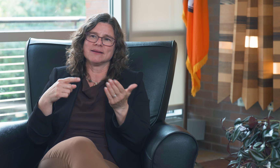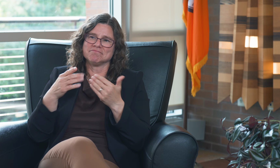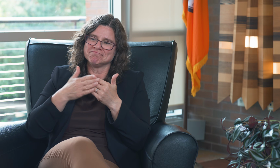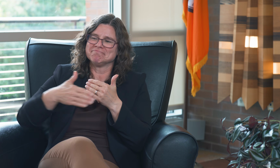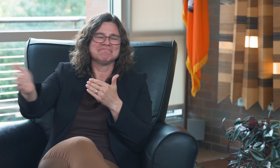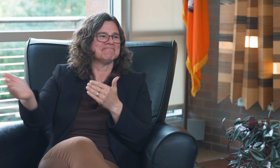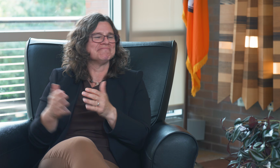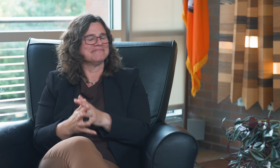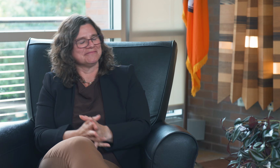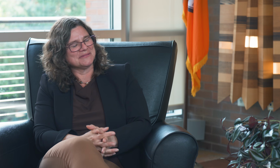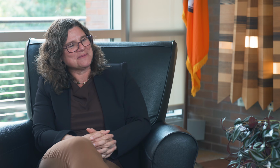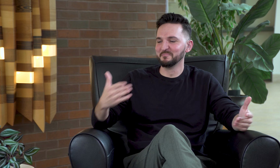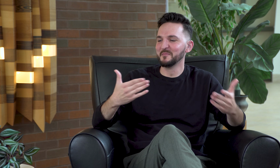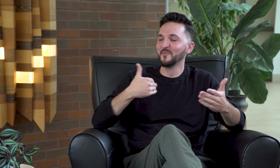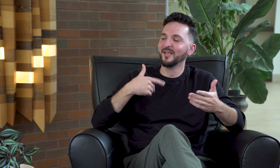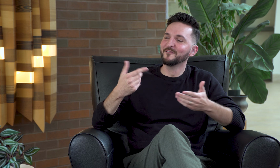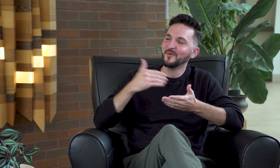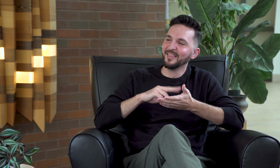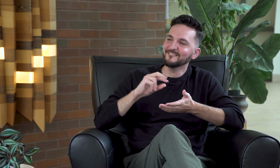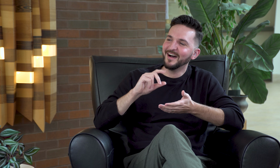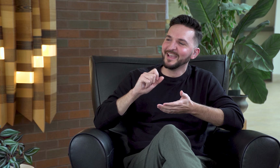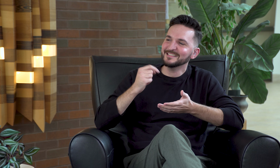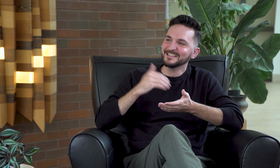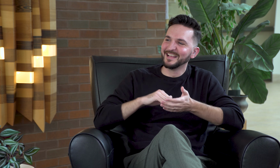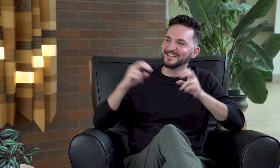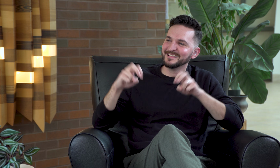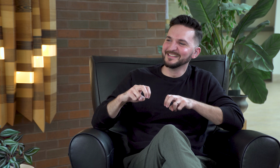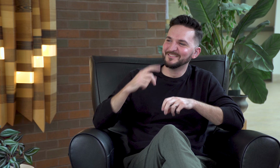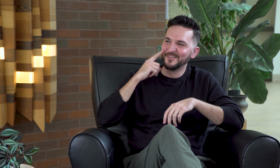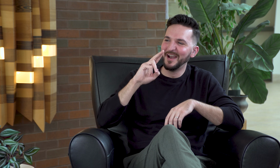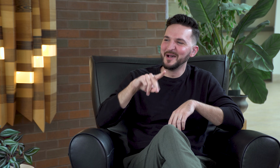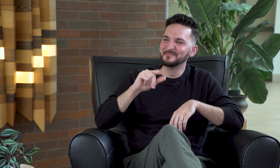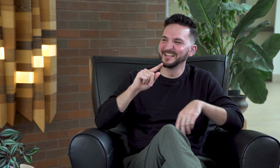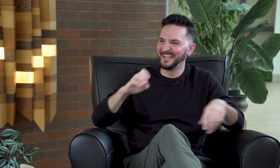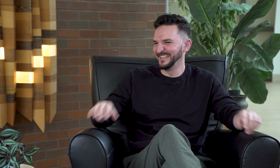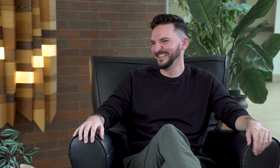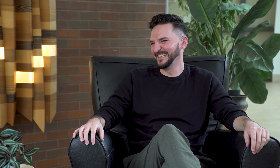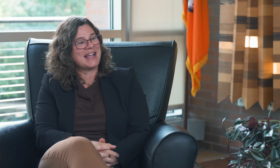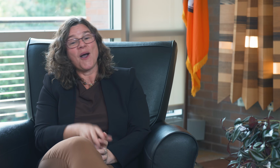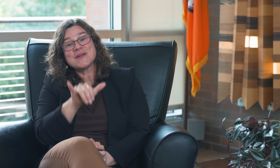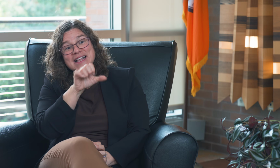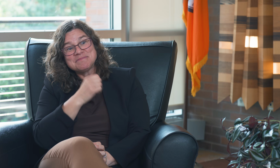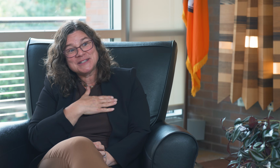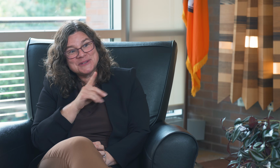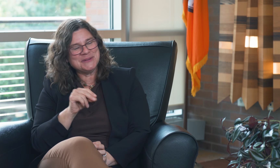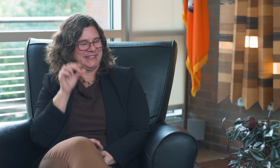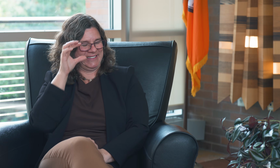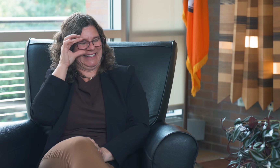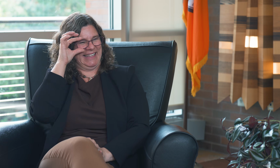what to look forward to moving forward. We'll have to have you back on next time for an update. Yes. Please do.